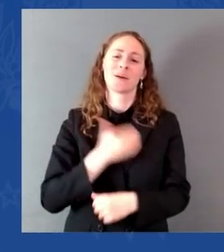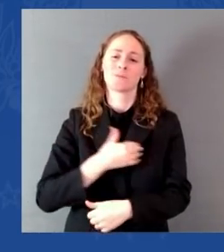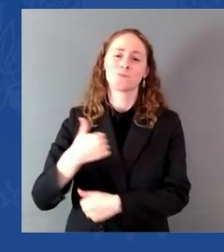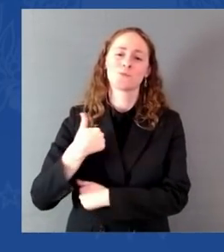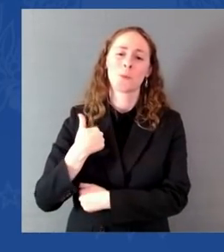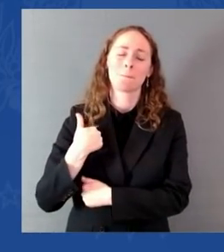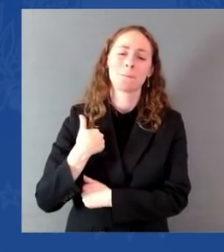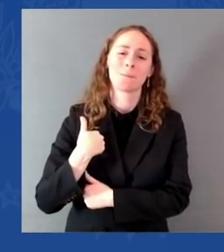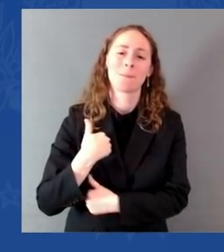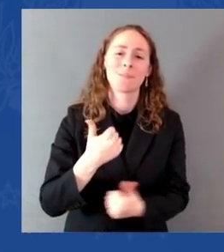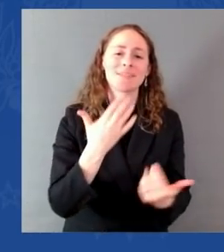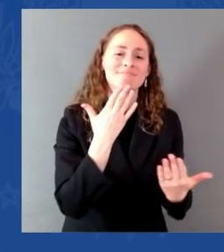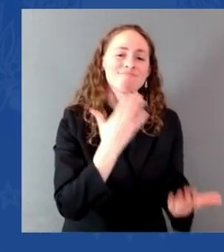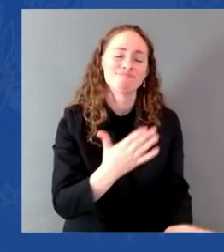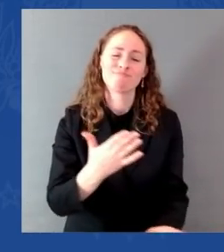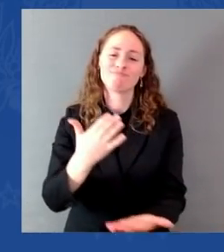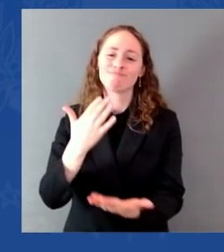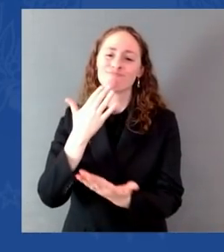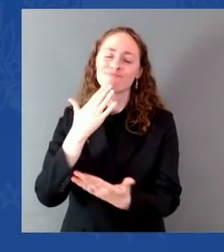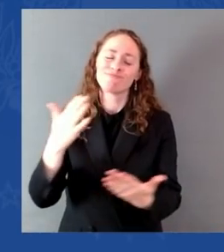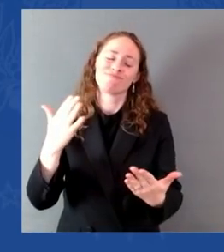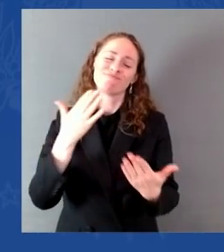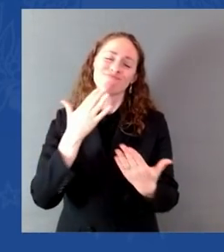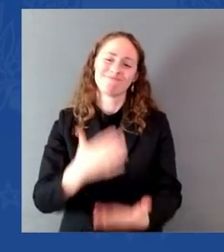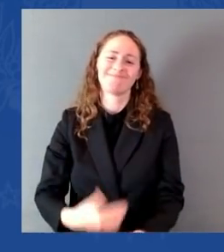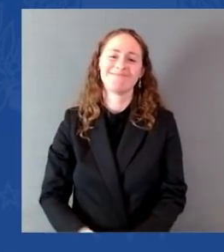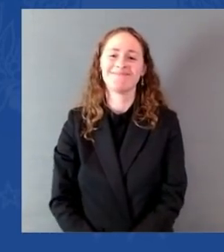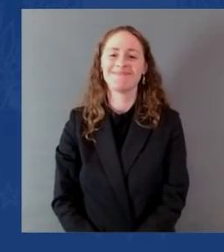Thank you. Thank you.